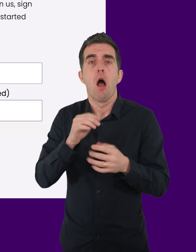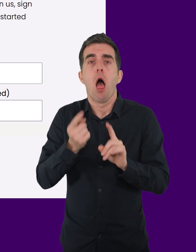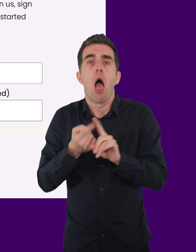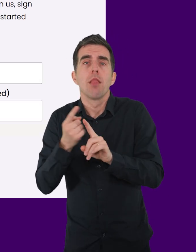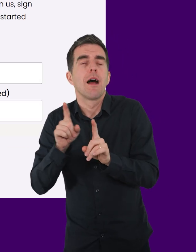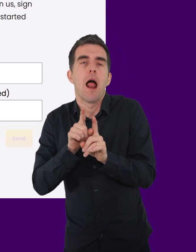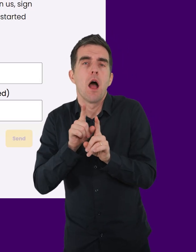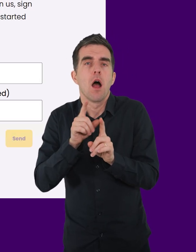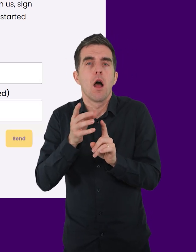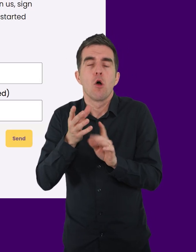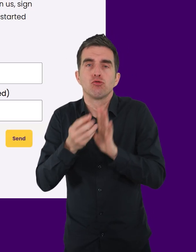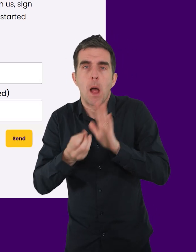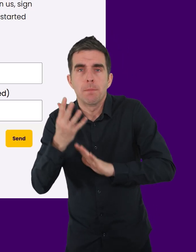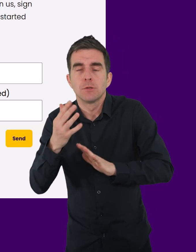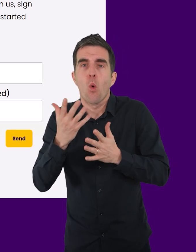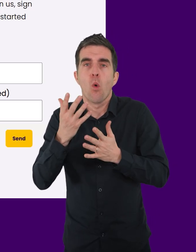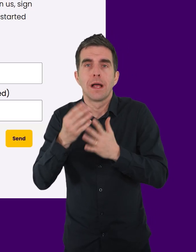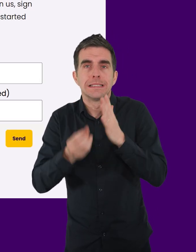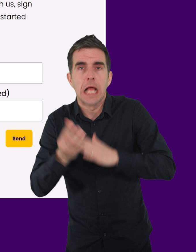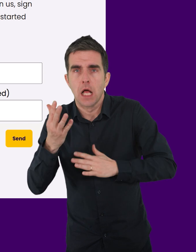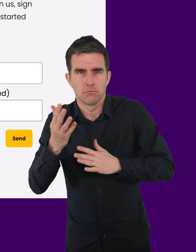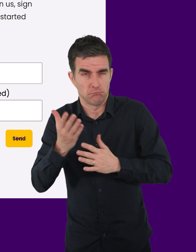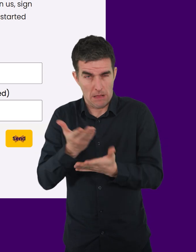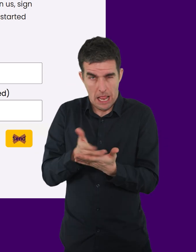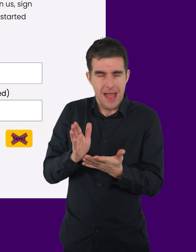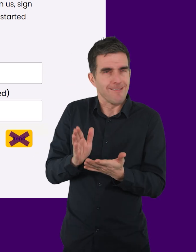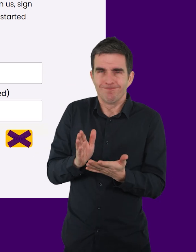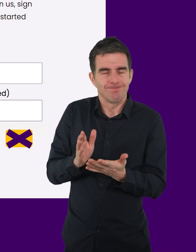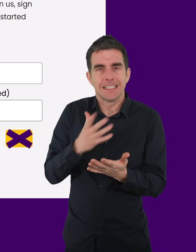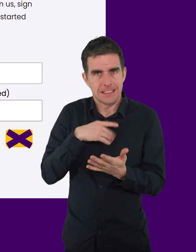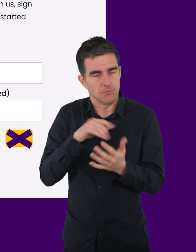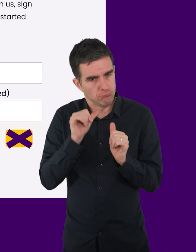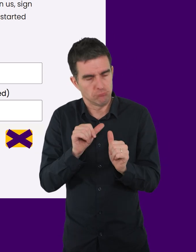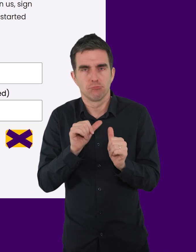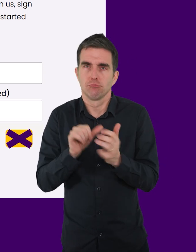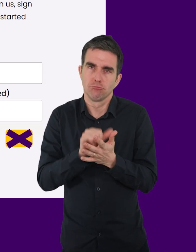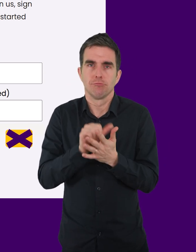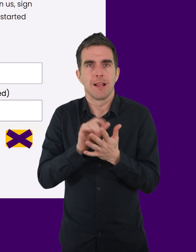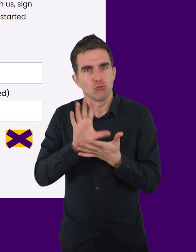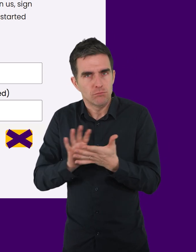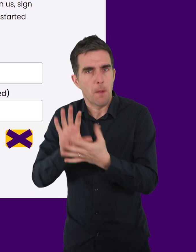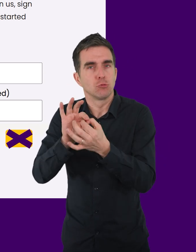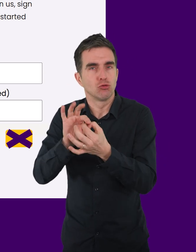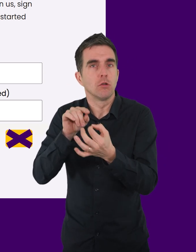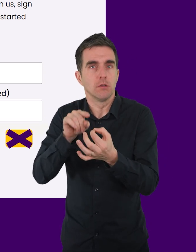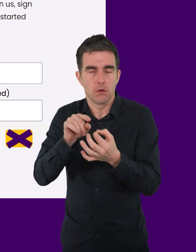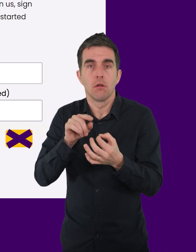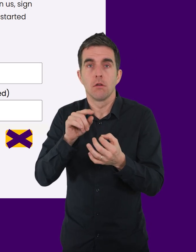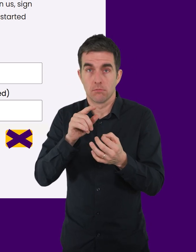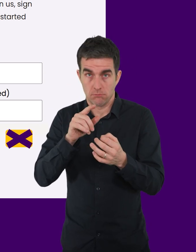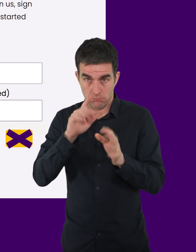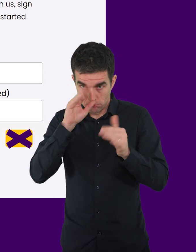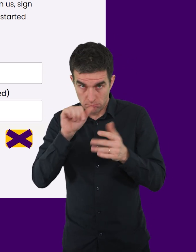Labels such as "Submit" or "Send" would not be as clear. Icons can also be used on buttons